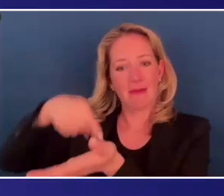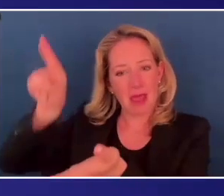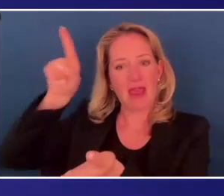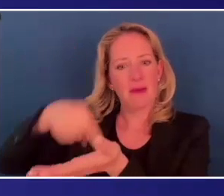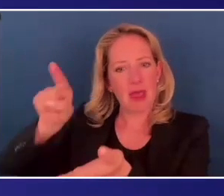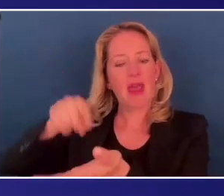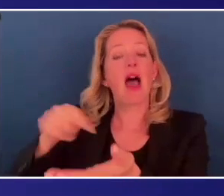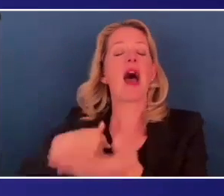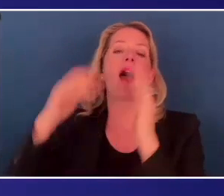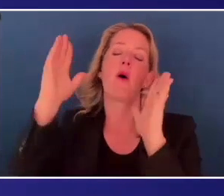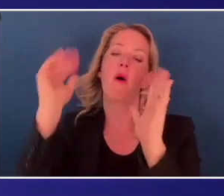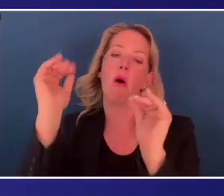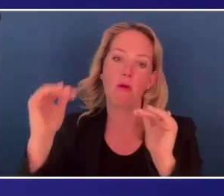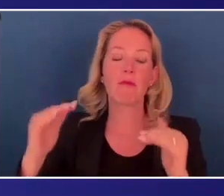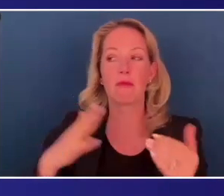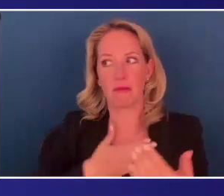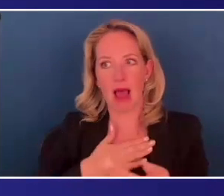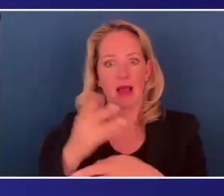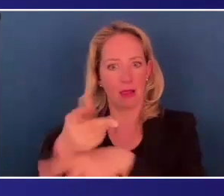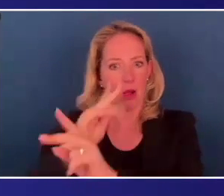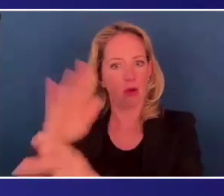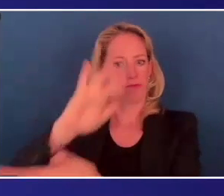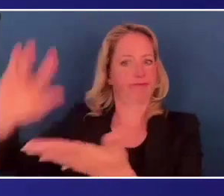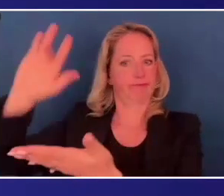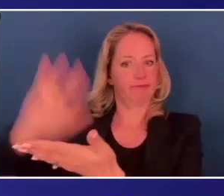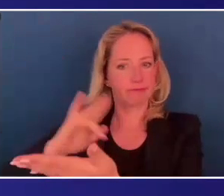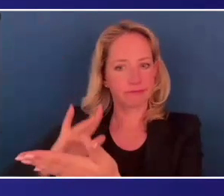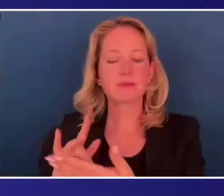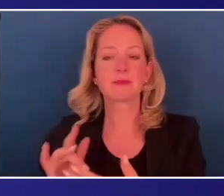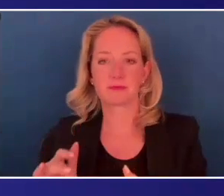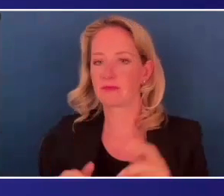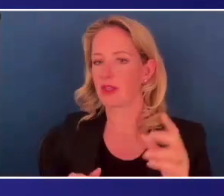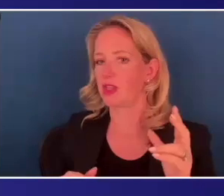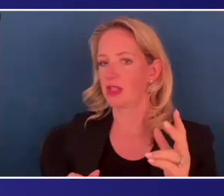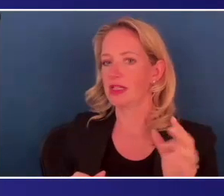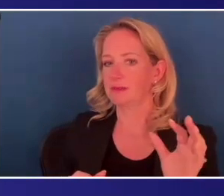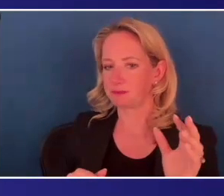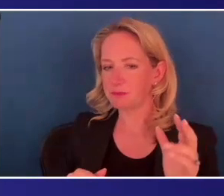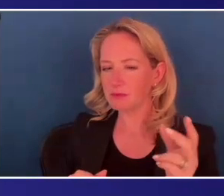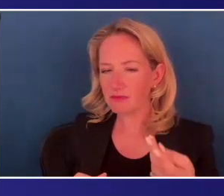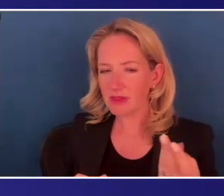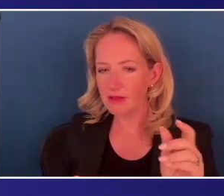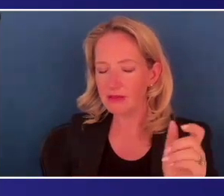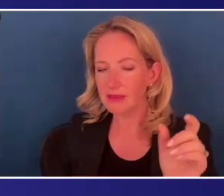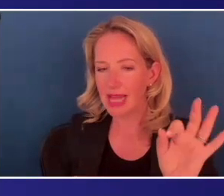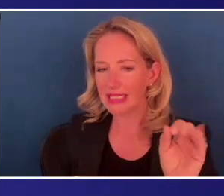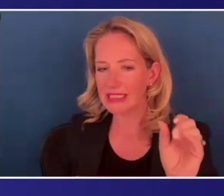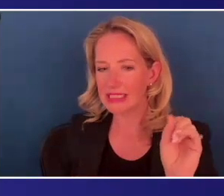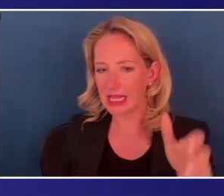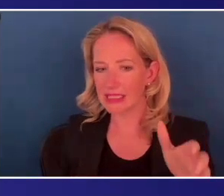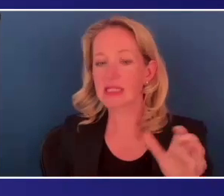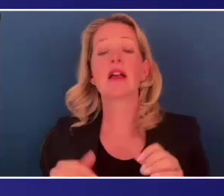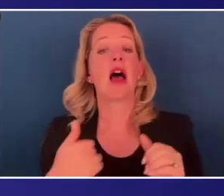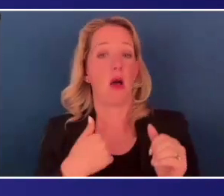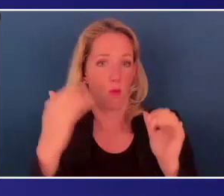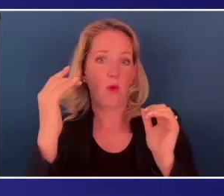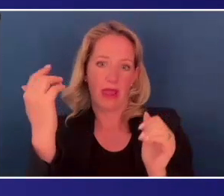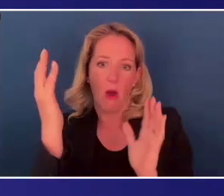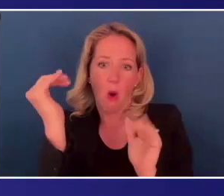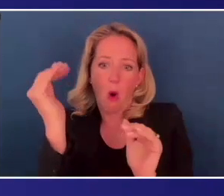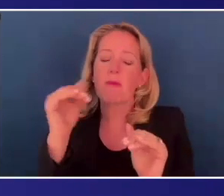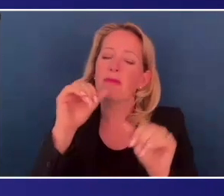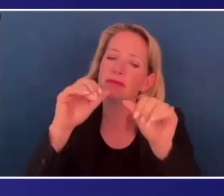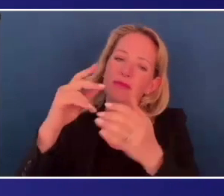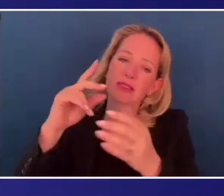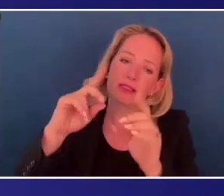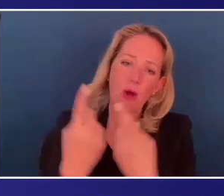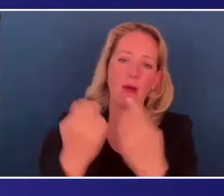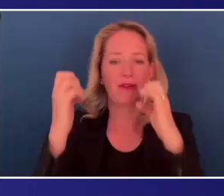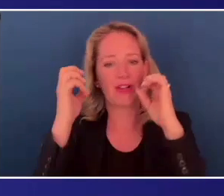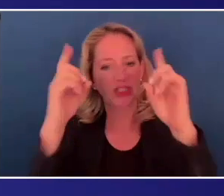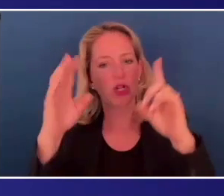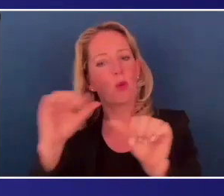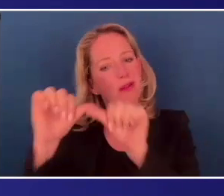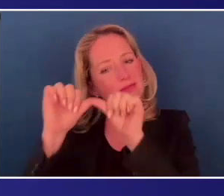To champion these programs as. Sure. As they as it is a good recruitment tool to get people into these fields with shorted pay.